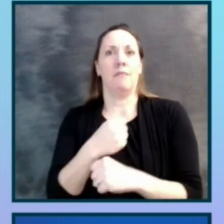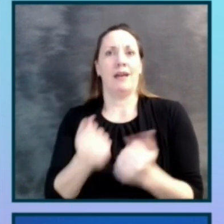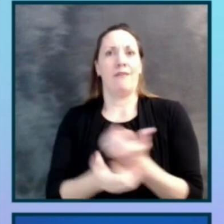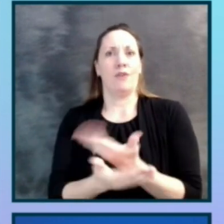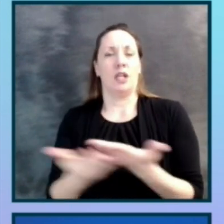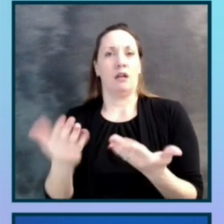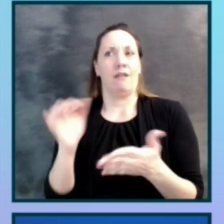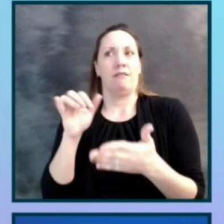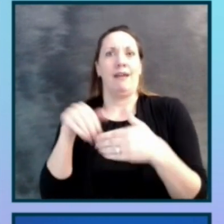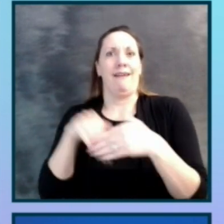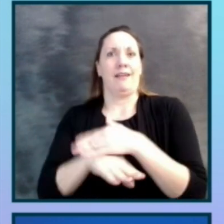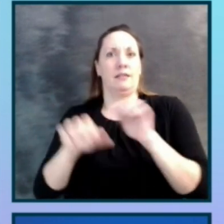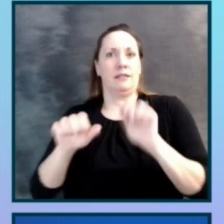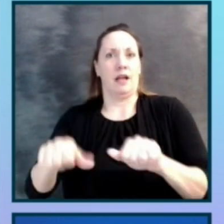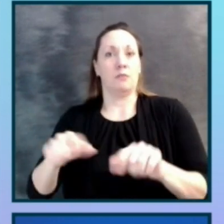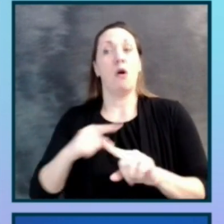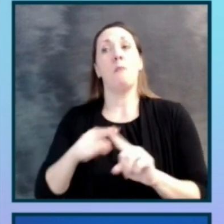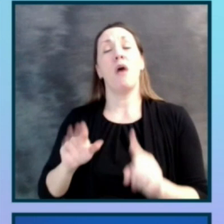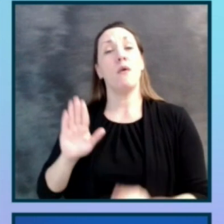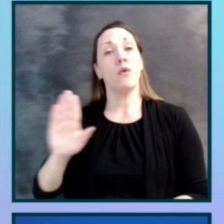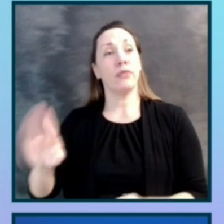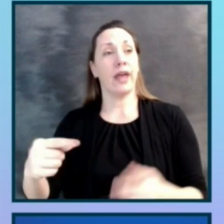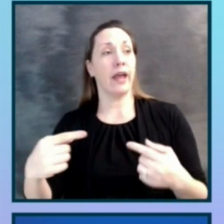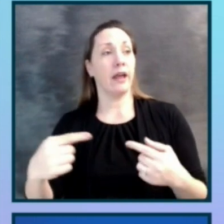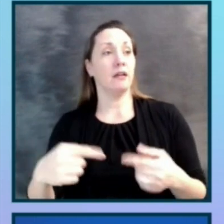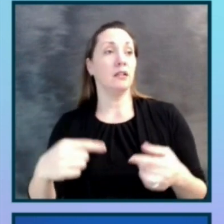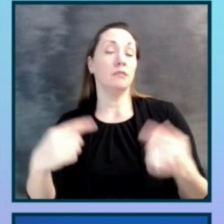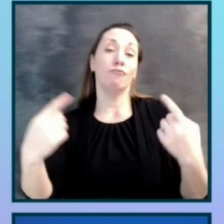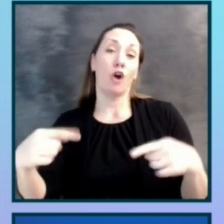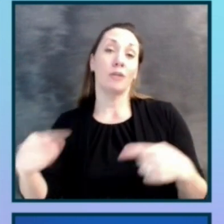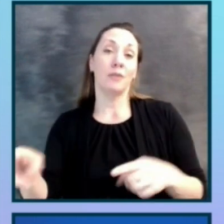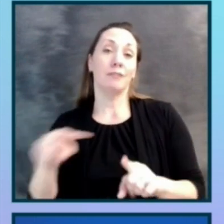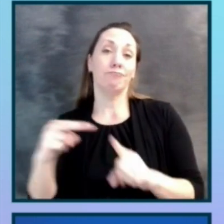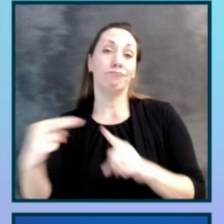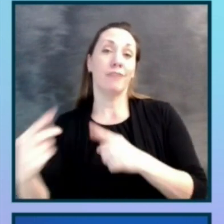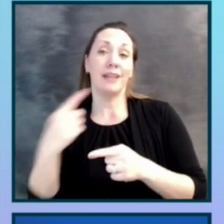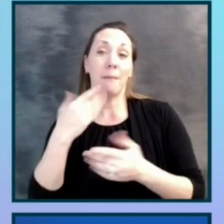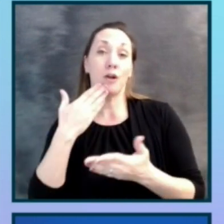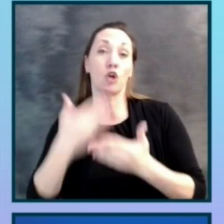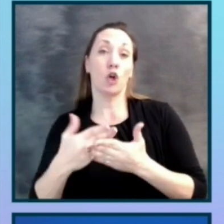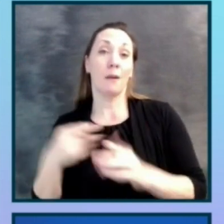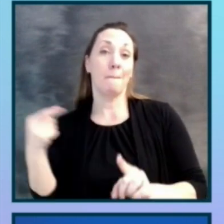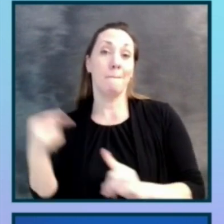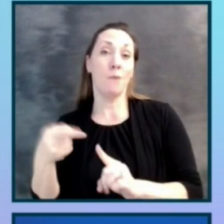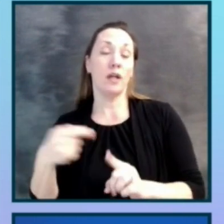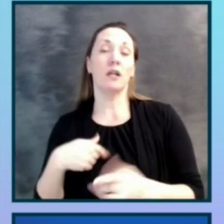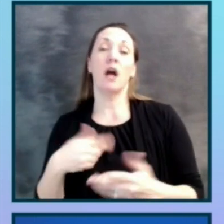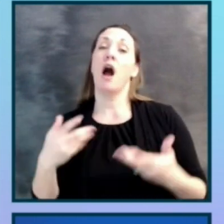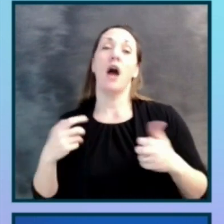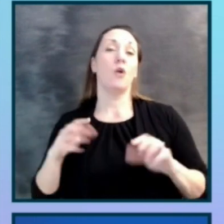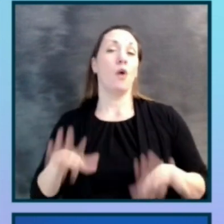But in their rebuttals, they did make one really good point. And not that I wanna give credit